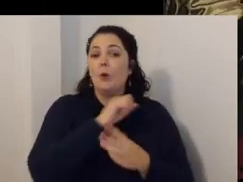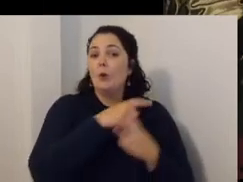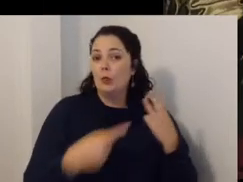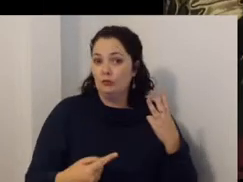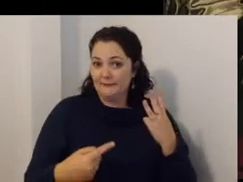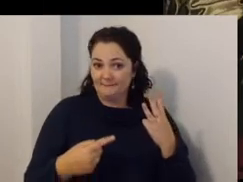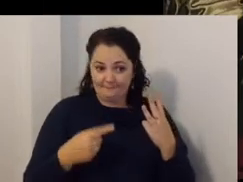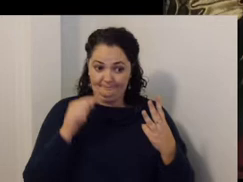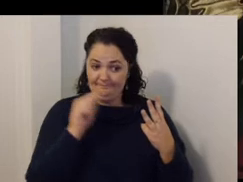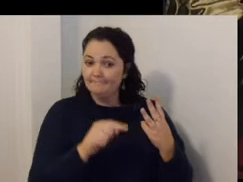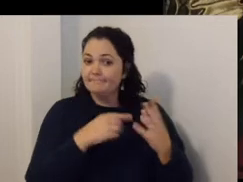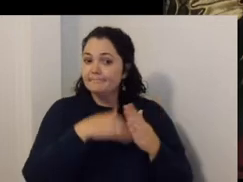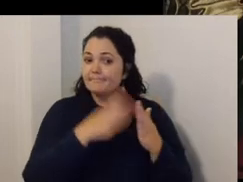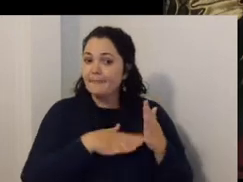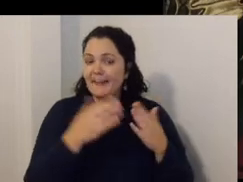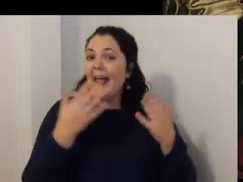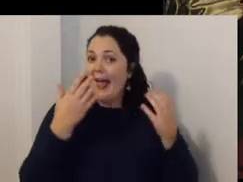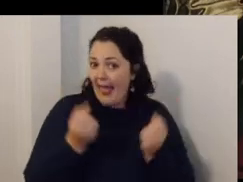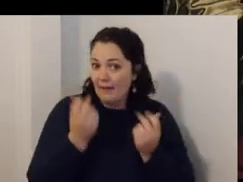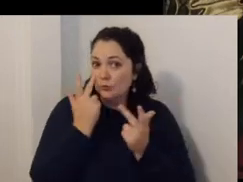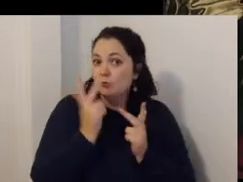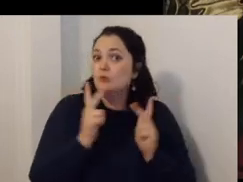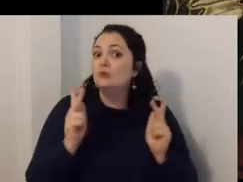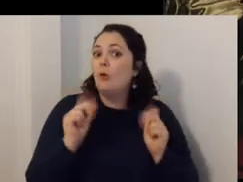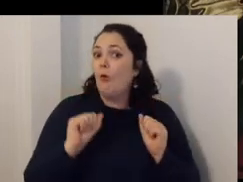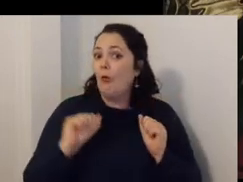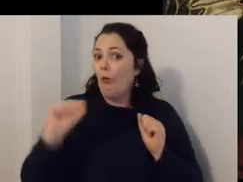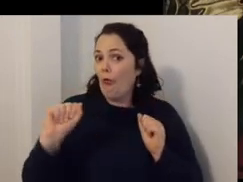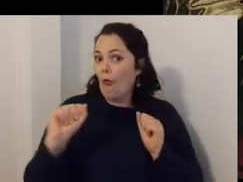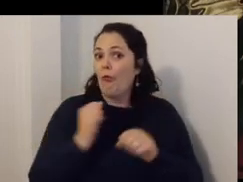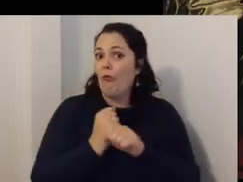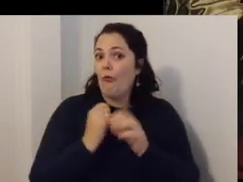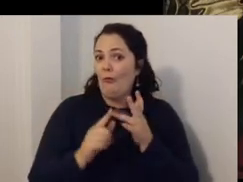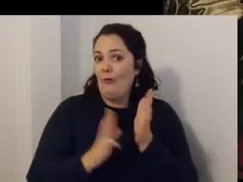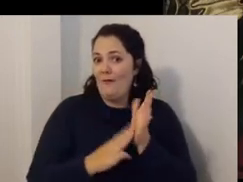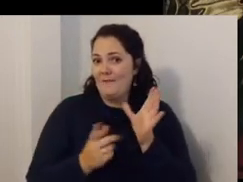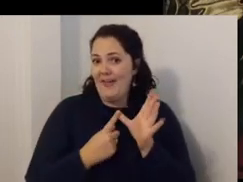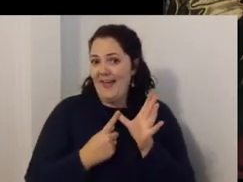now Masterpieces from The Met and all three of them you can go see right now over at GOMA